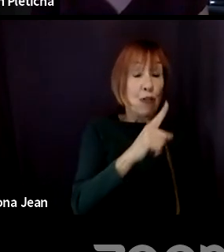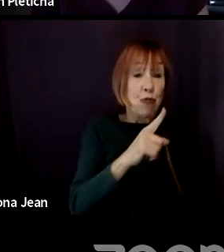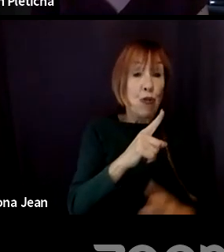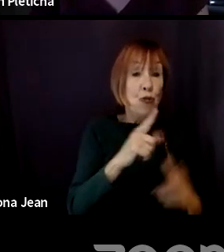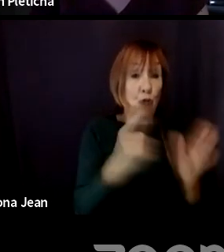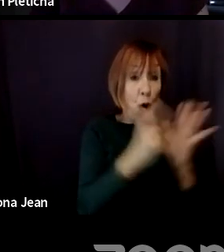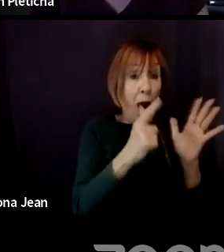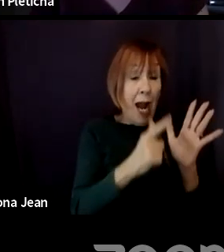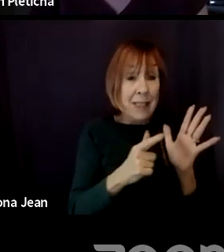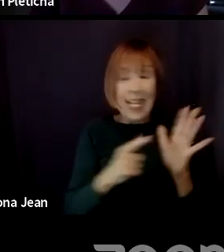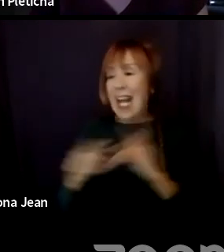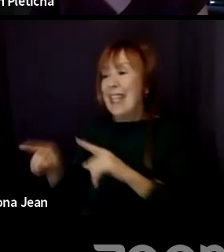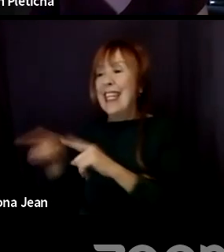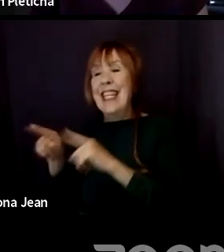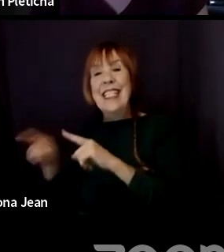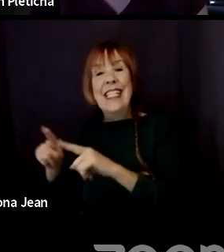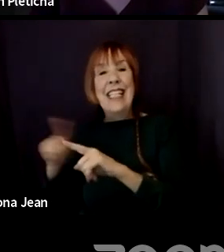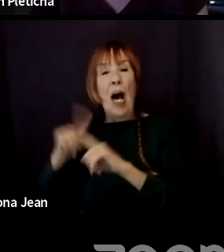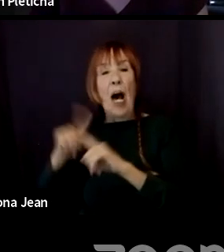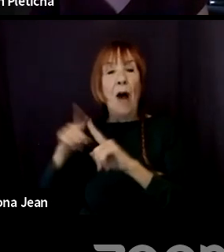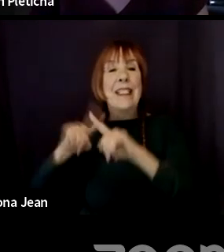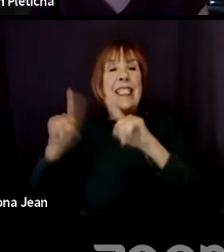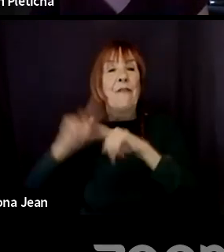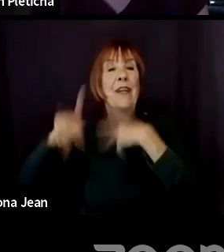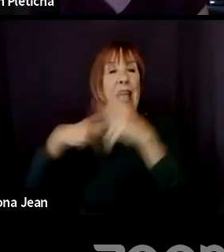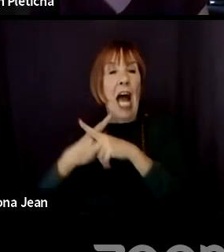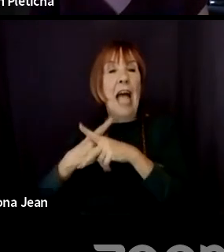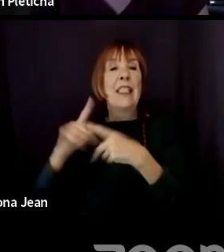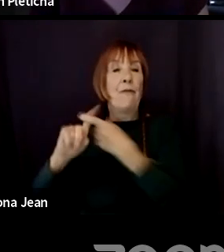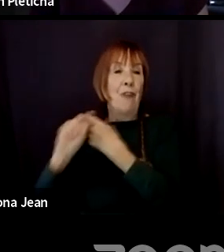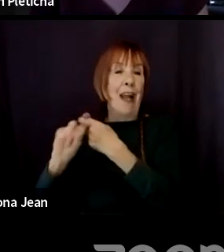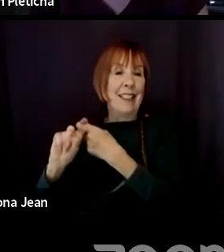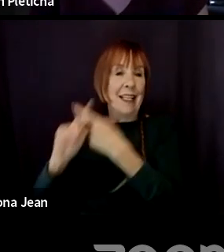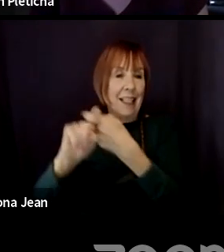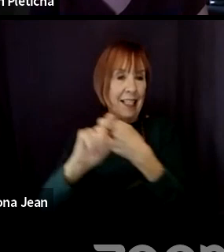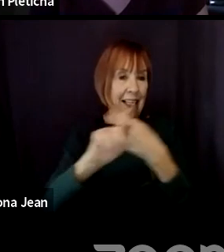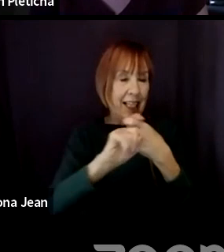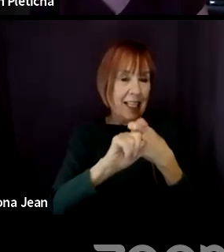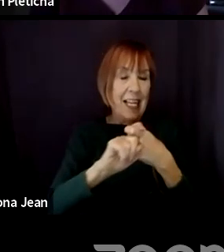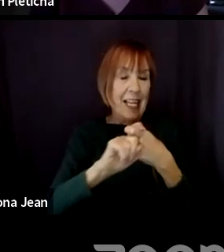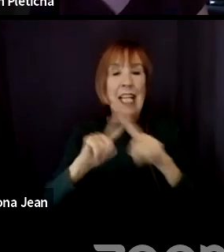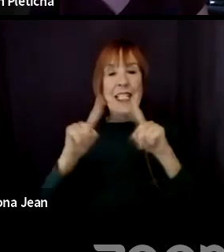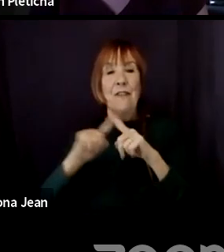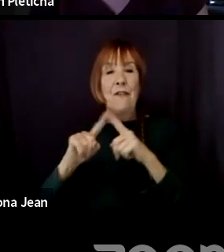Each episode is just the story of a different friendship from some point in history that hopefully we can learn